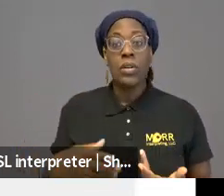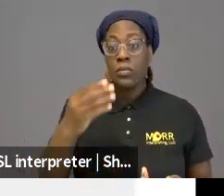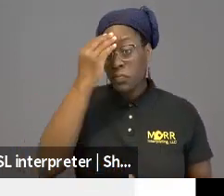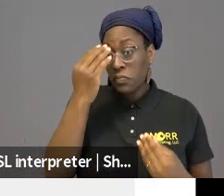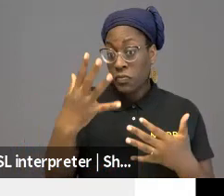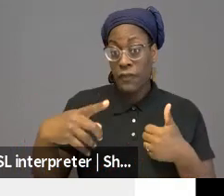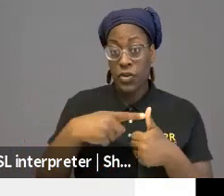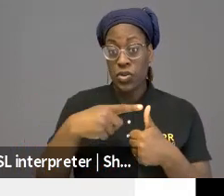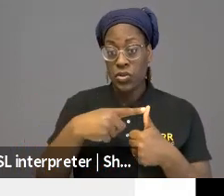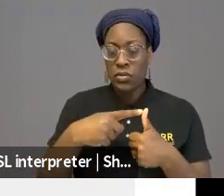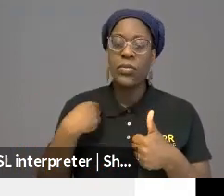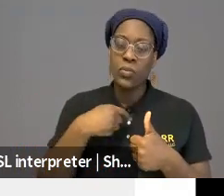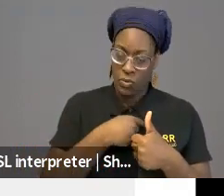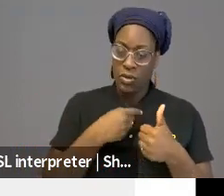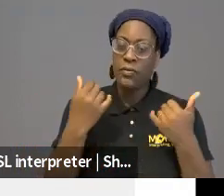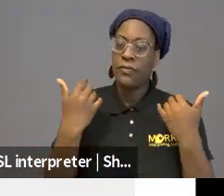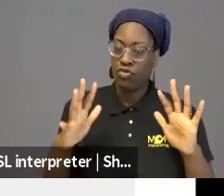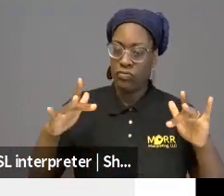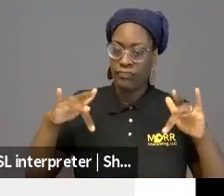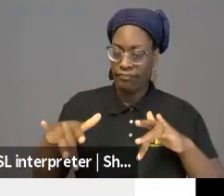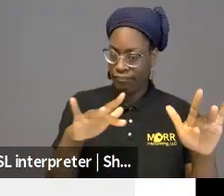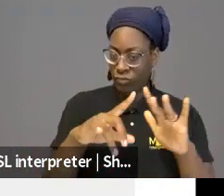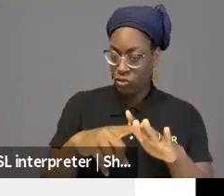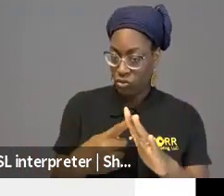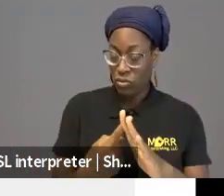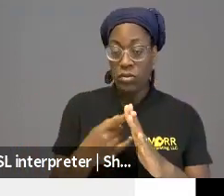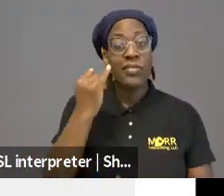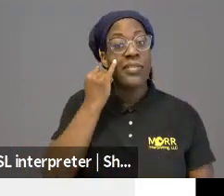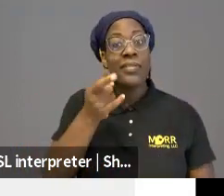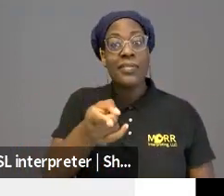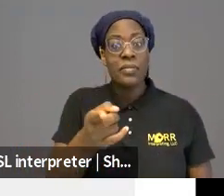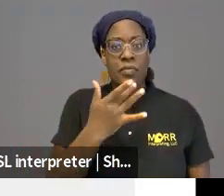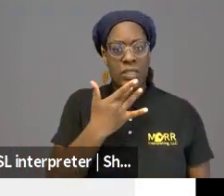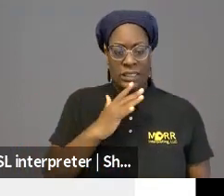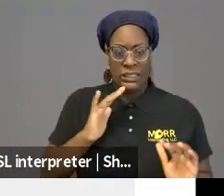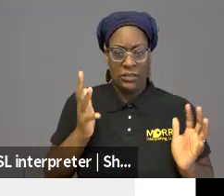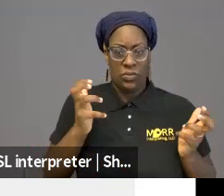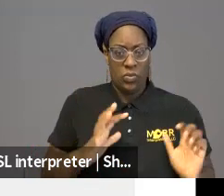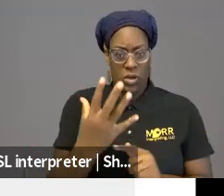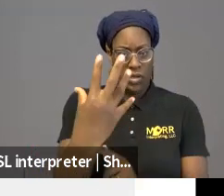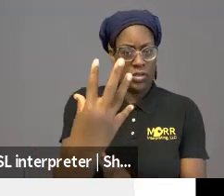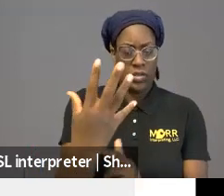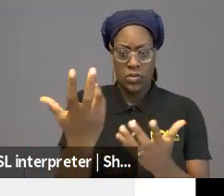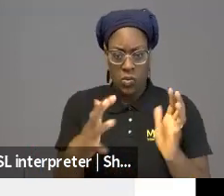if you want or don't want to have your voice or image on camera. You can always put questions or